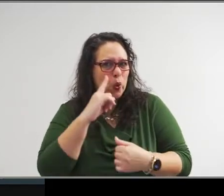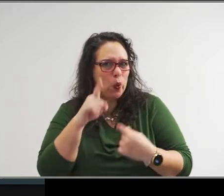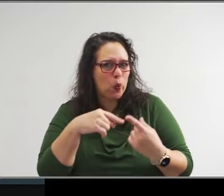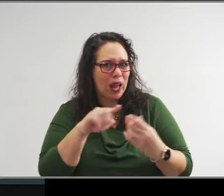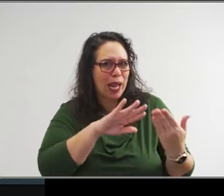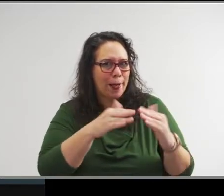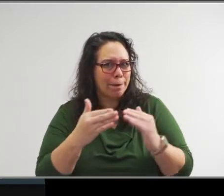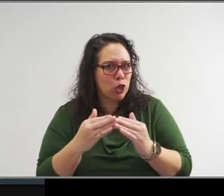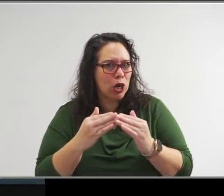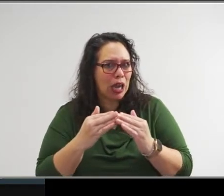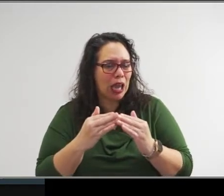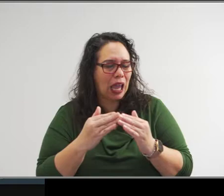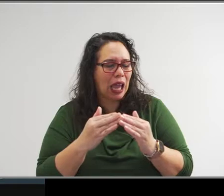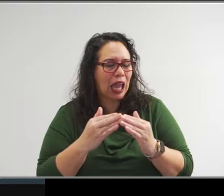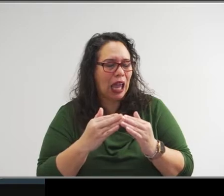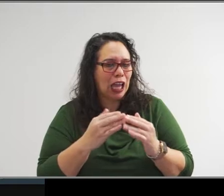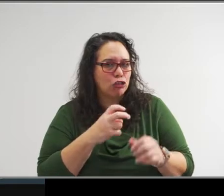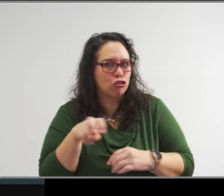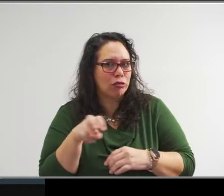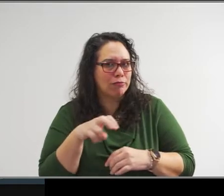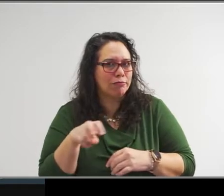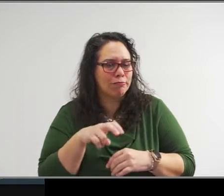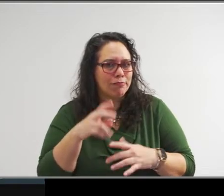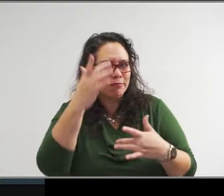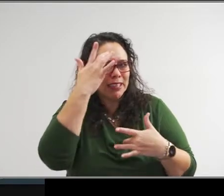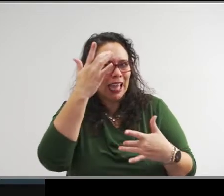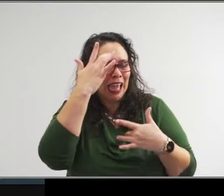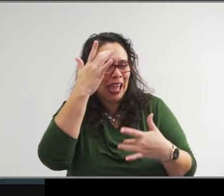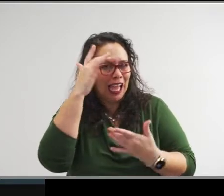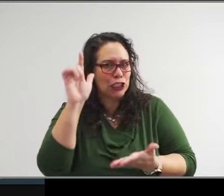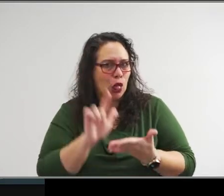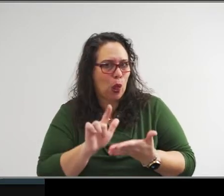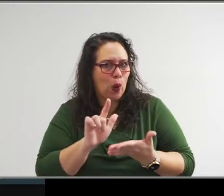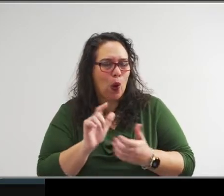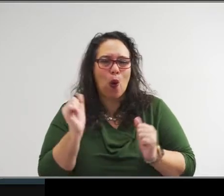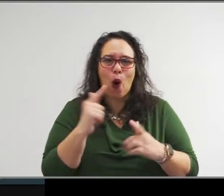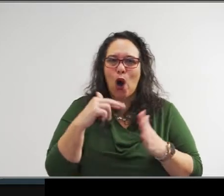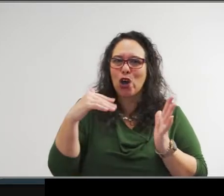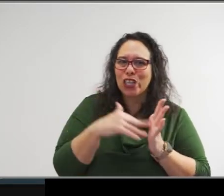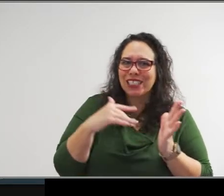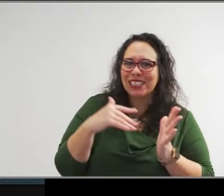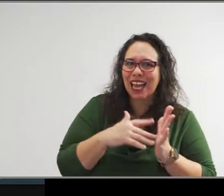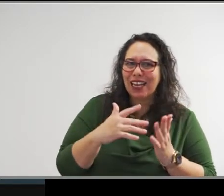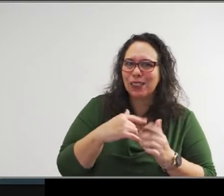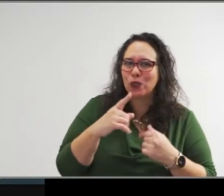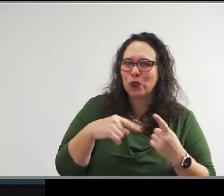All of those studies were done when community transmission was low.